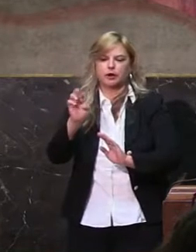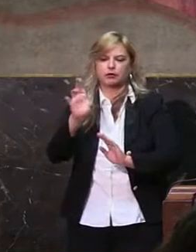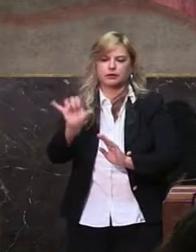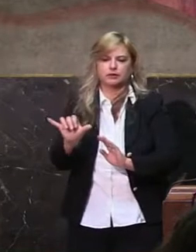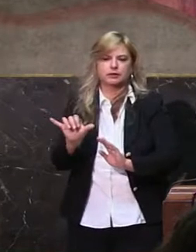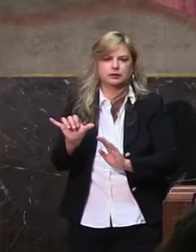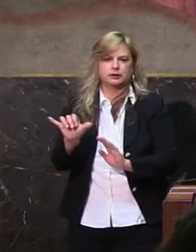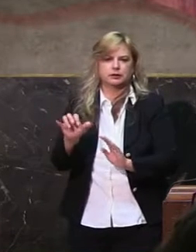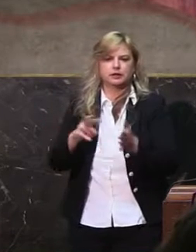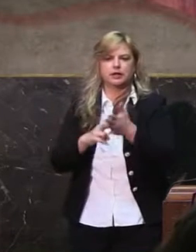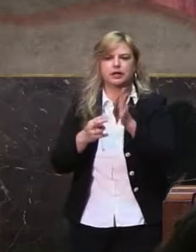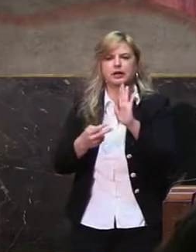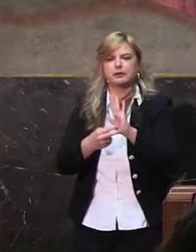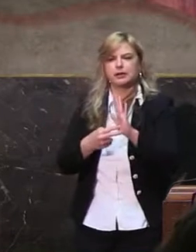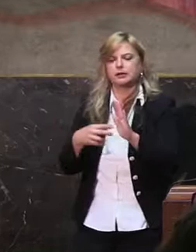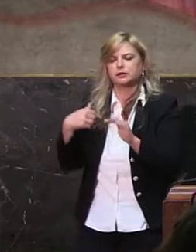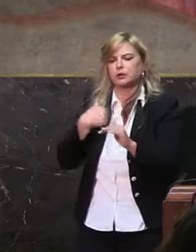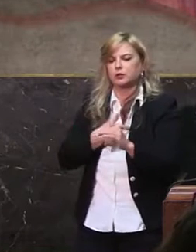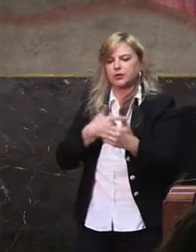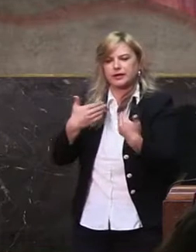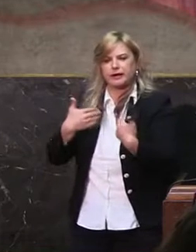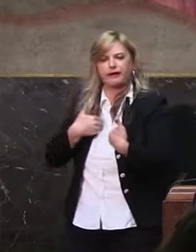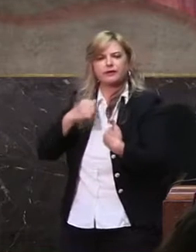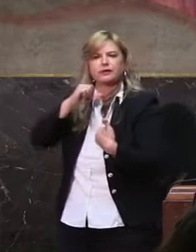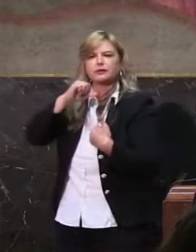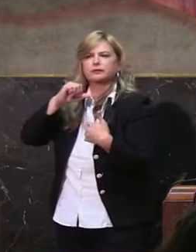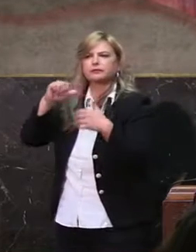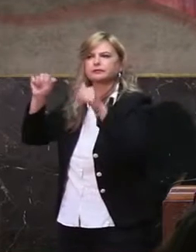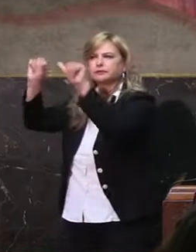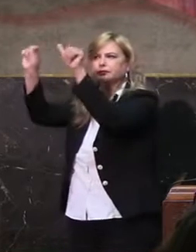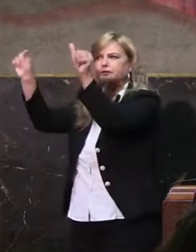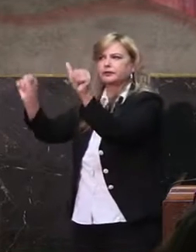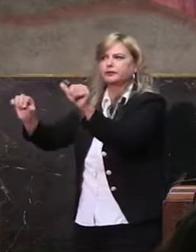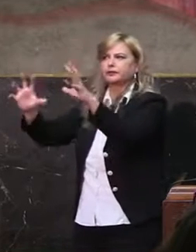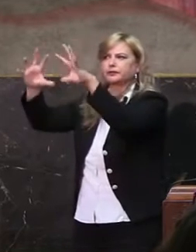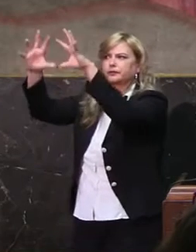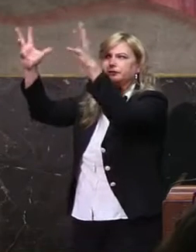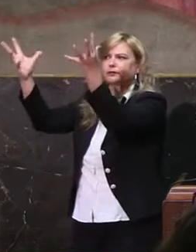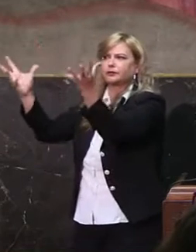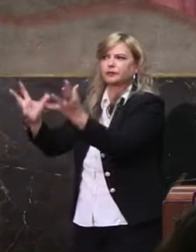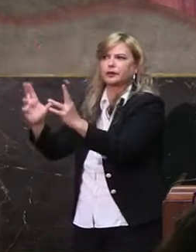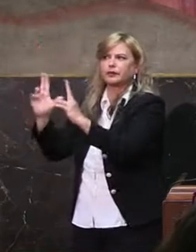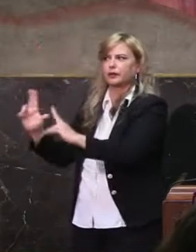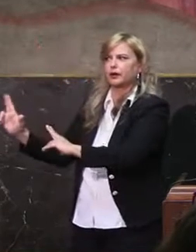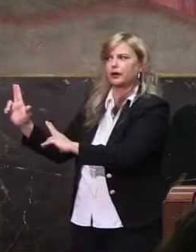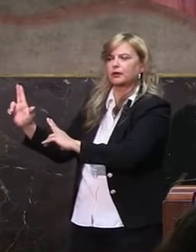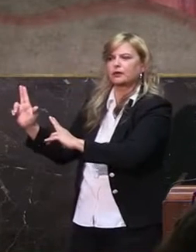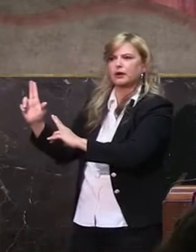monuments that are owned by local subdivisions, political subdivisions